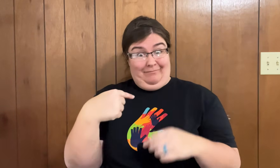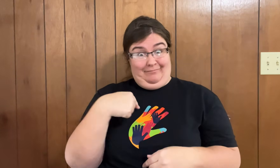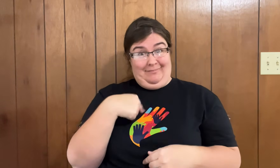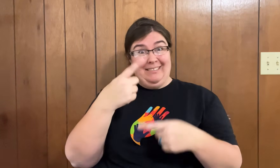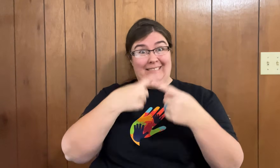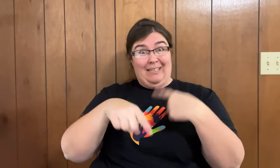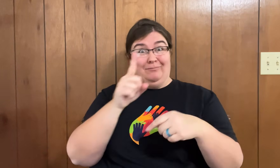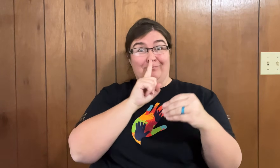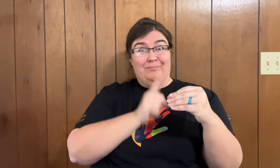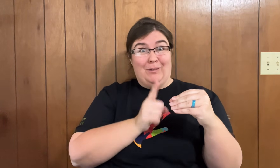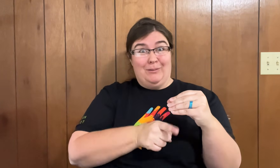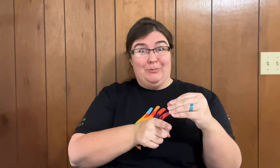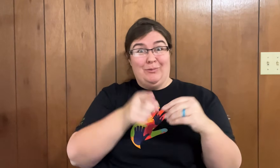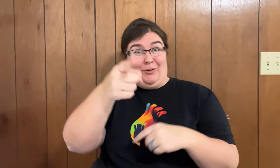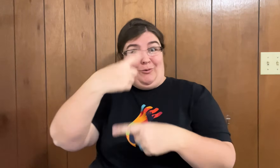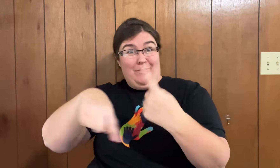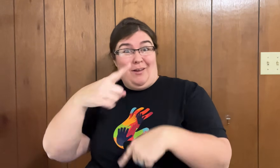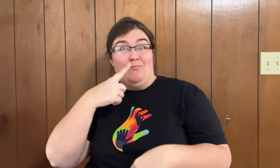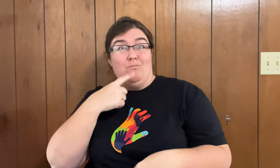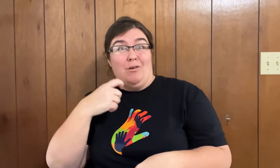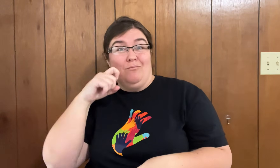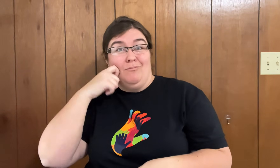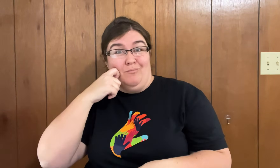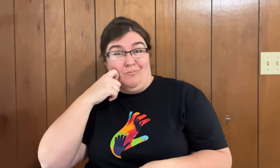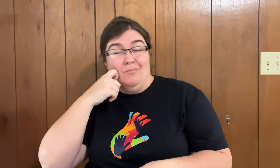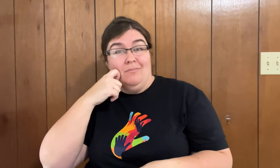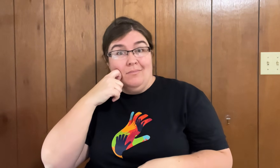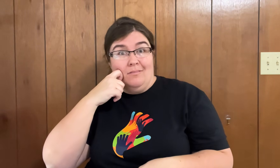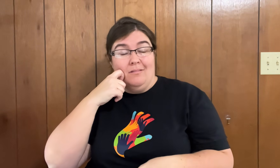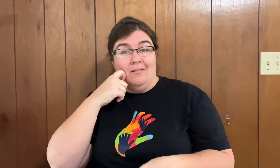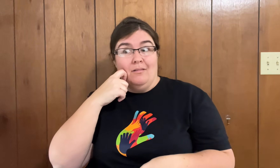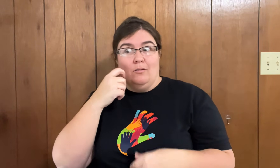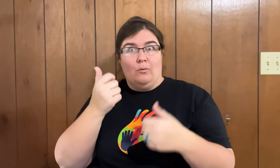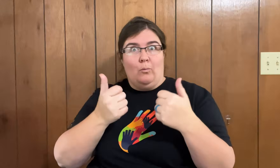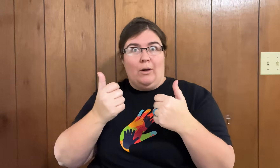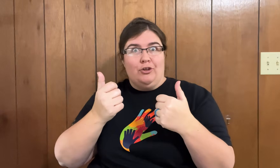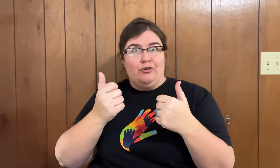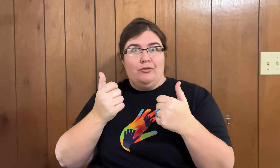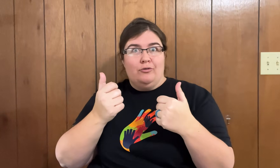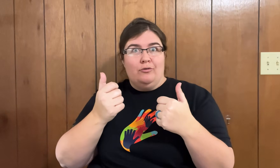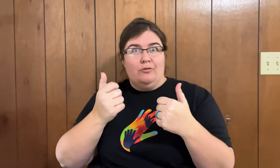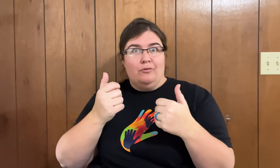And it also means that if I sign tomato this way, and you sign tomato that way, which gets